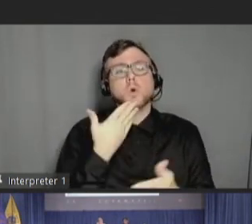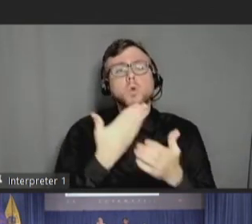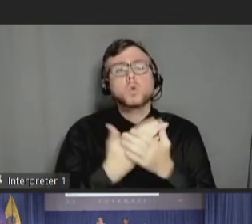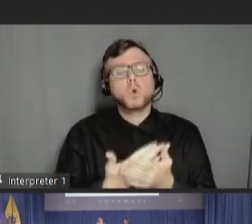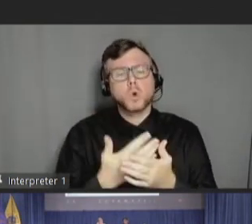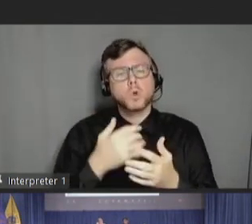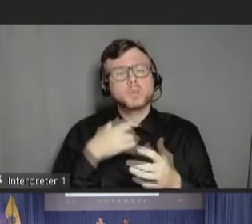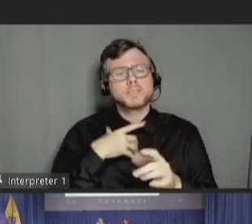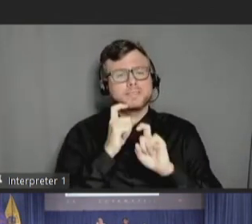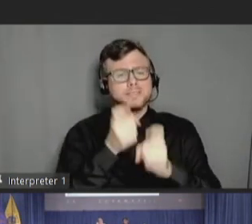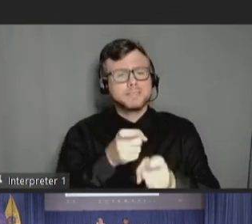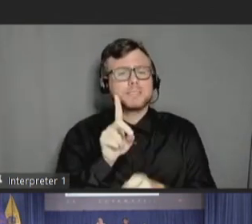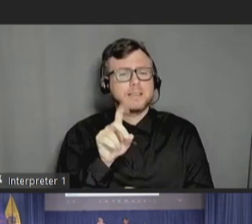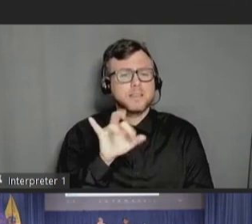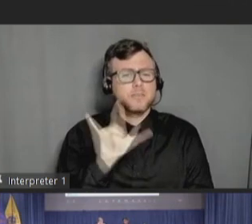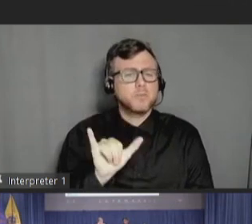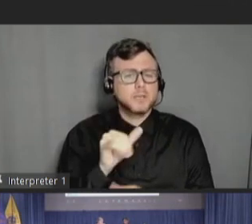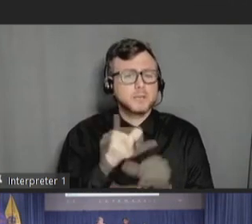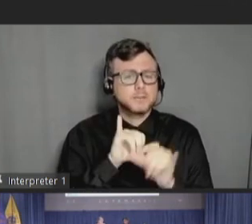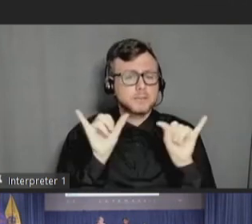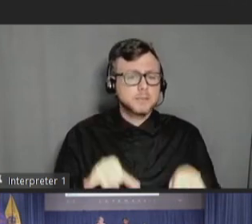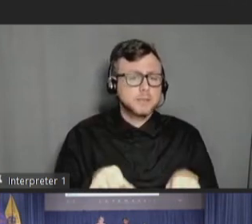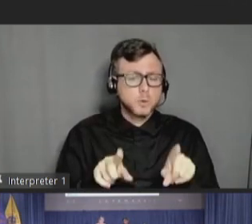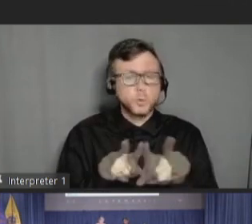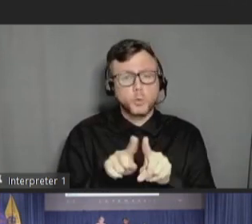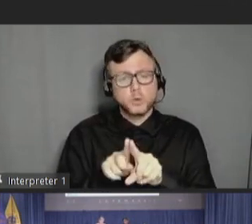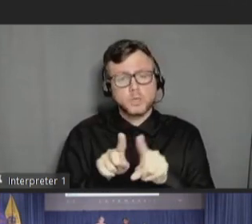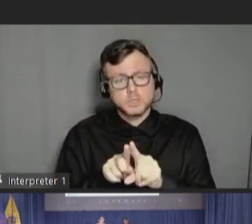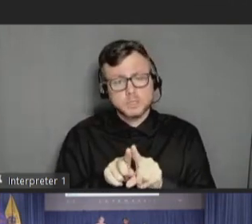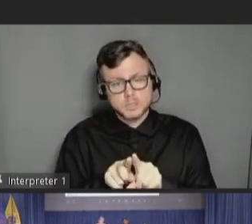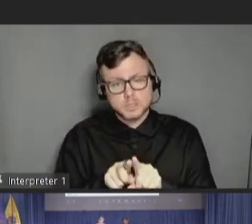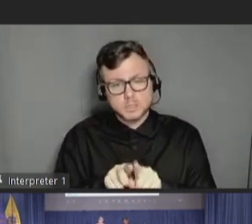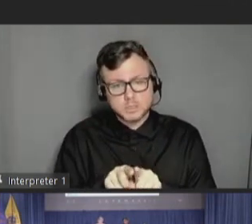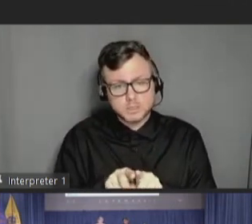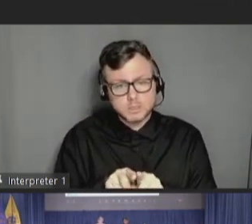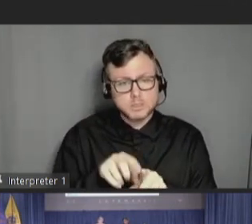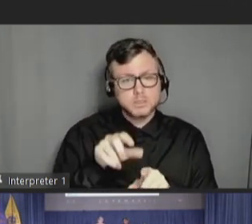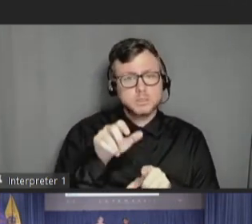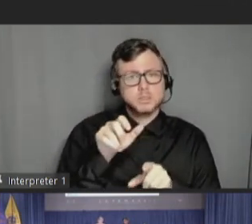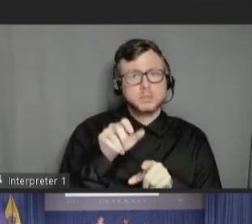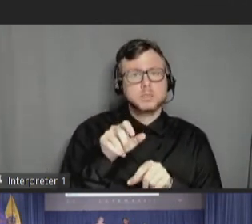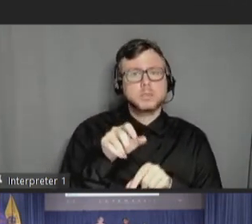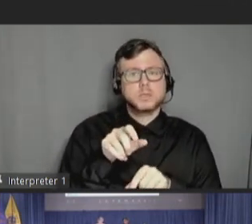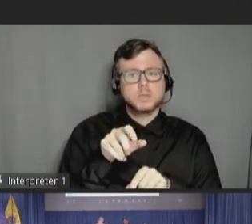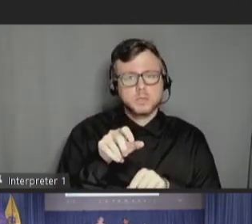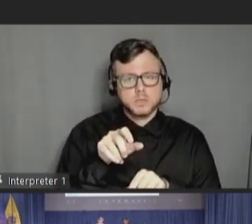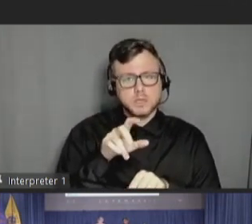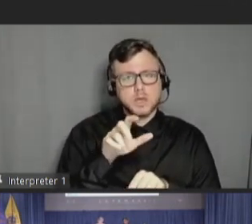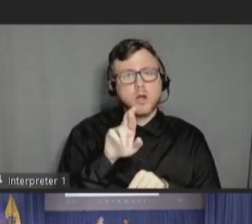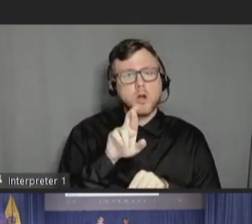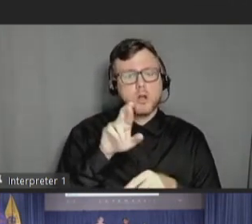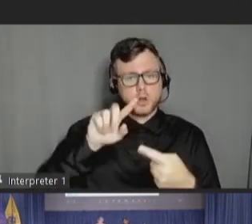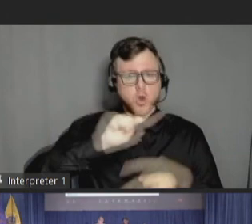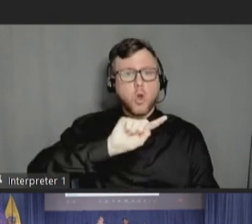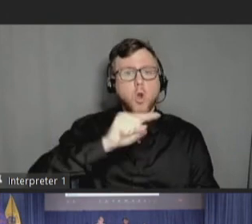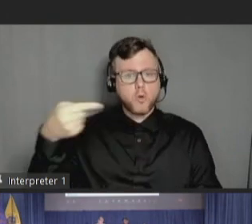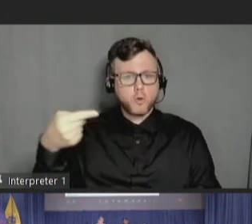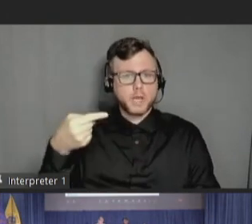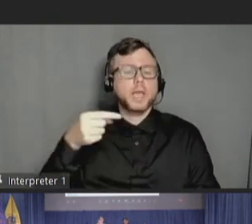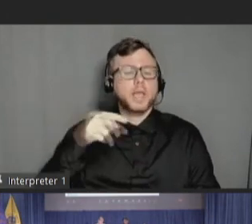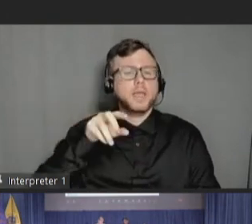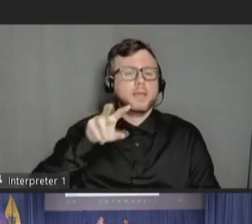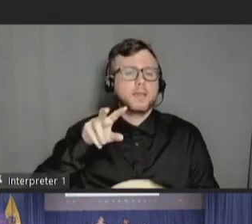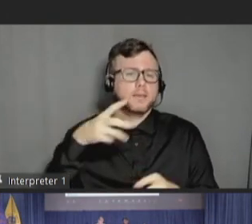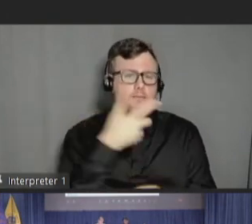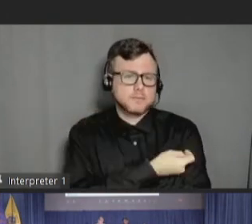which include also RNA vaccines. But last but not least, we need to start thinking